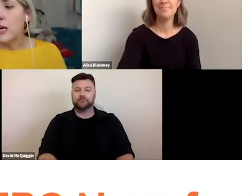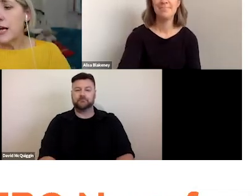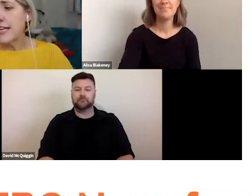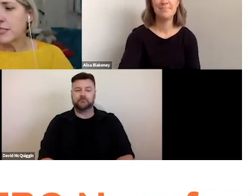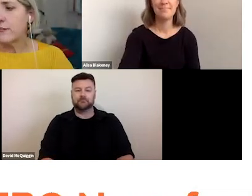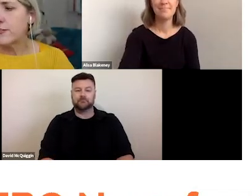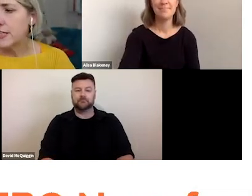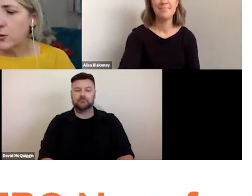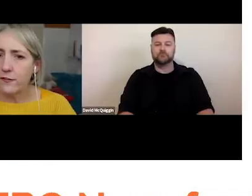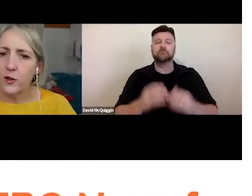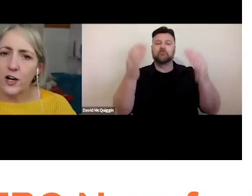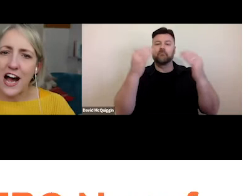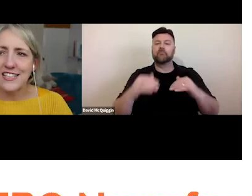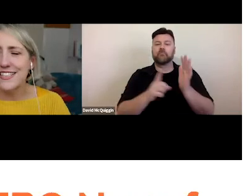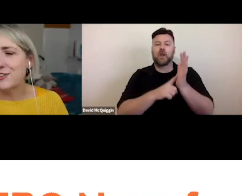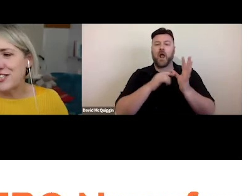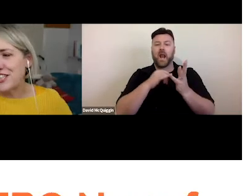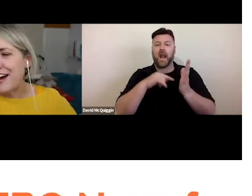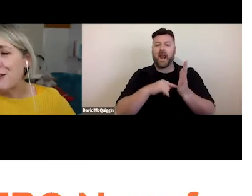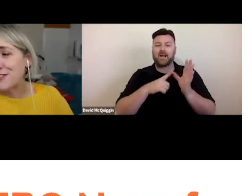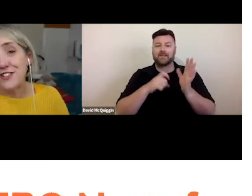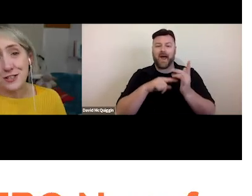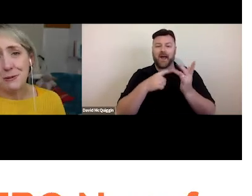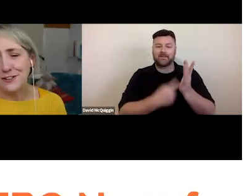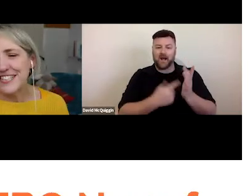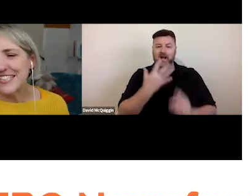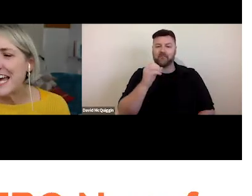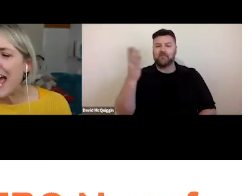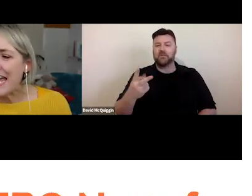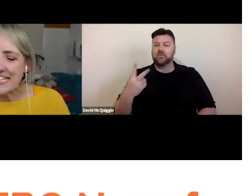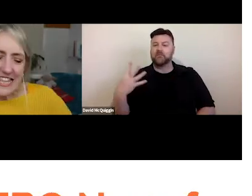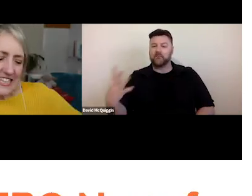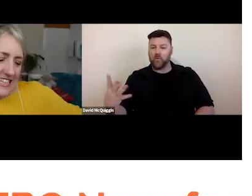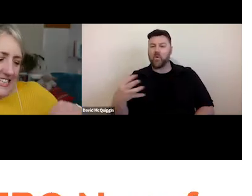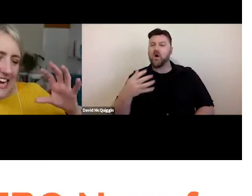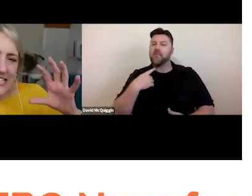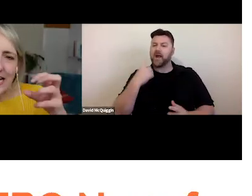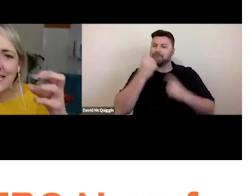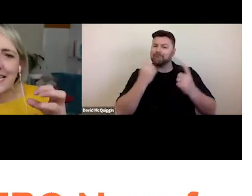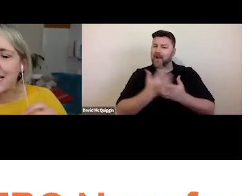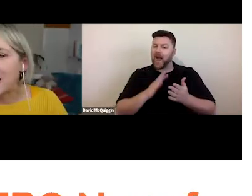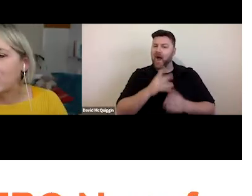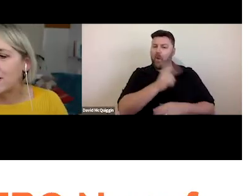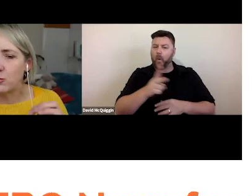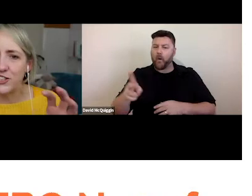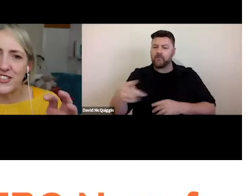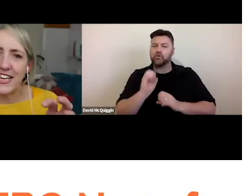The Last Actor: 50/24 answers how much you have to post and this is a data set which says.